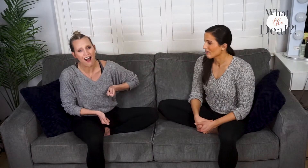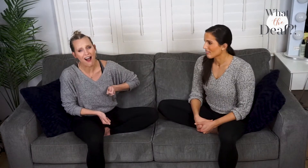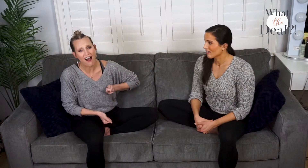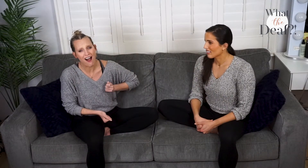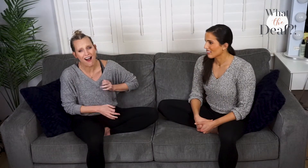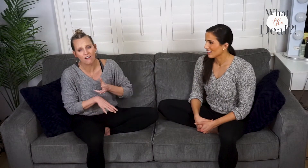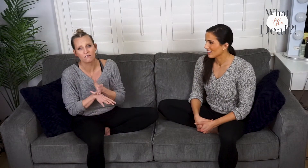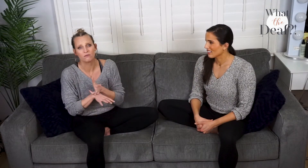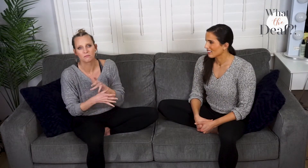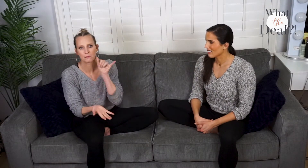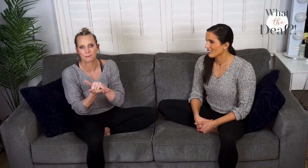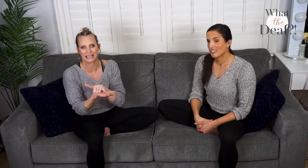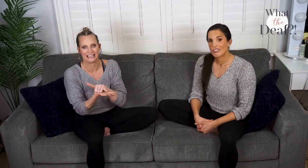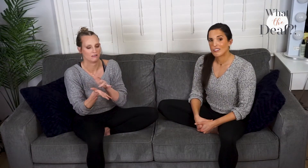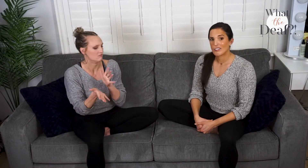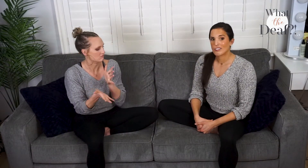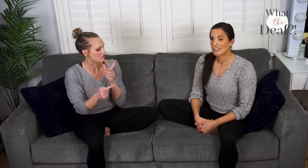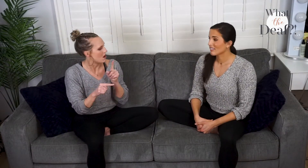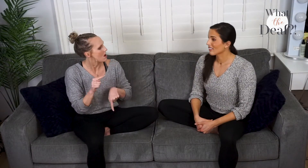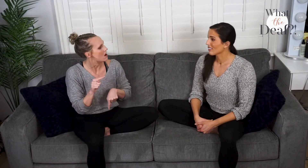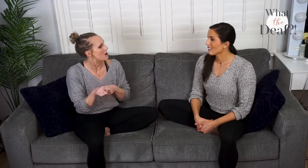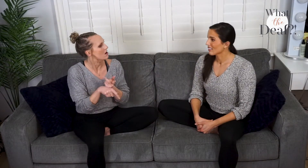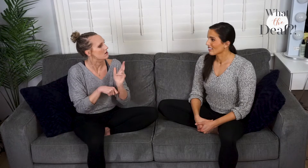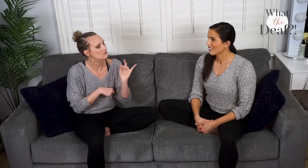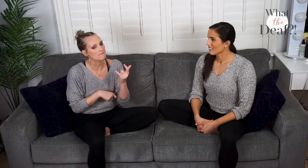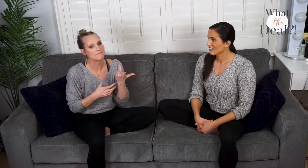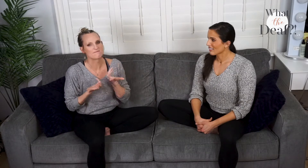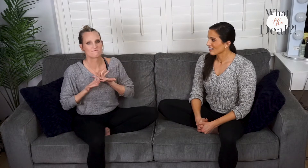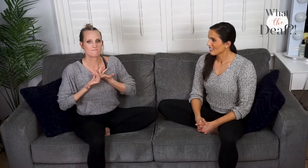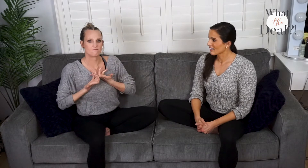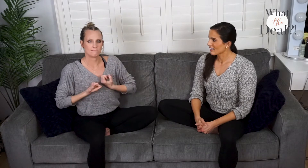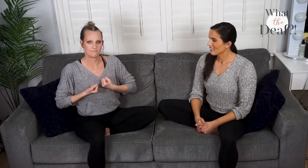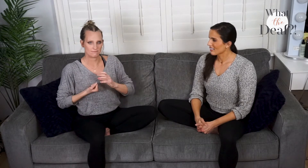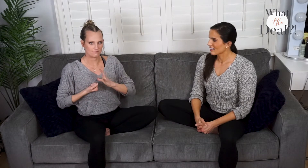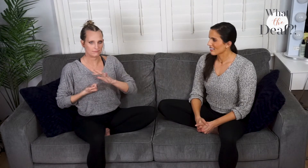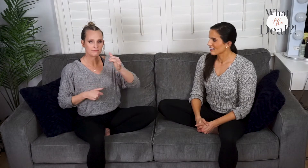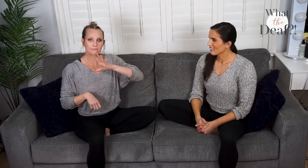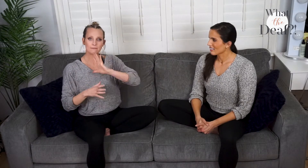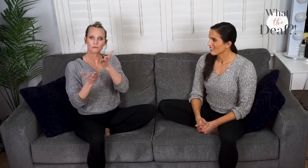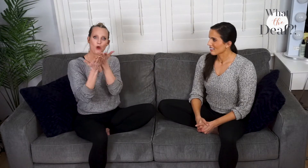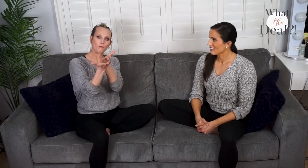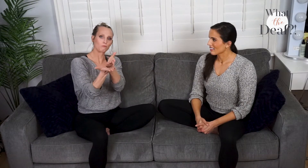so we started shoveling and digging and nothing. We could not move.